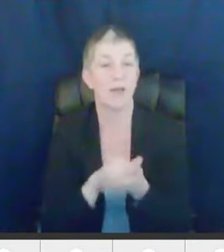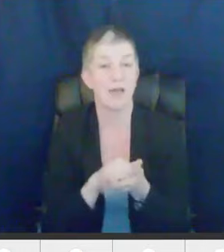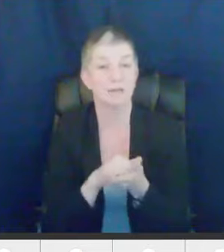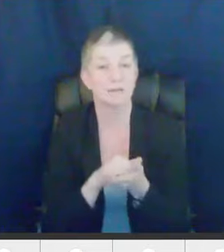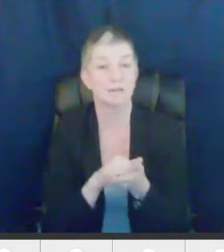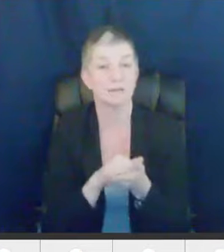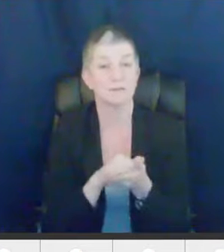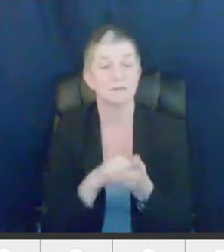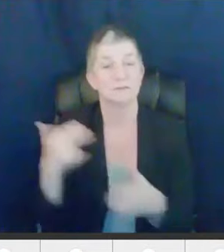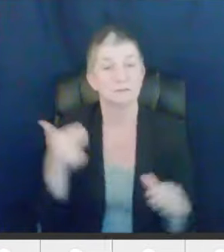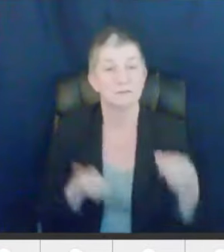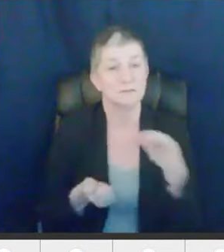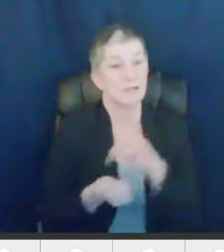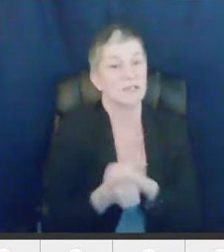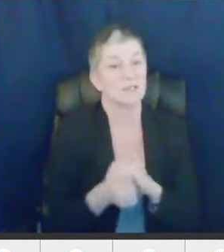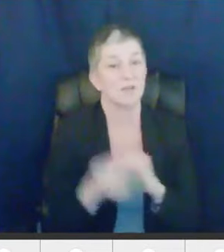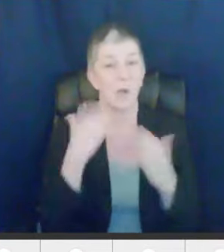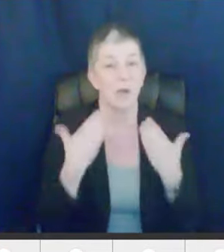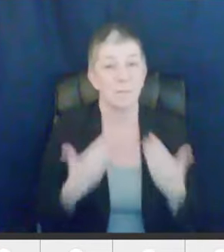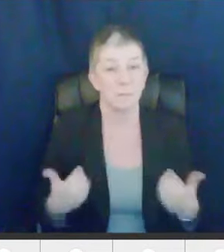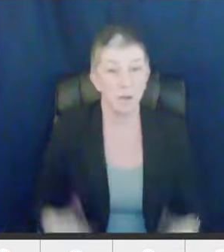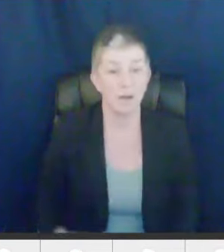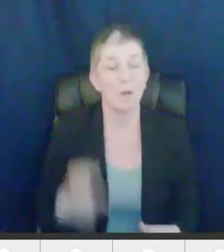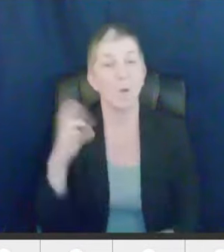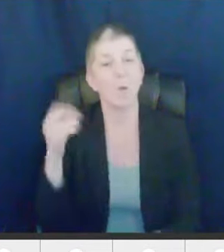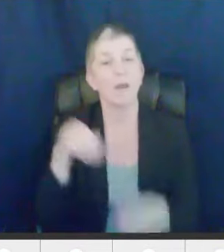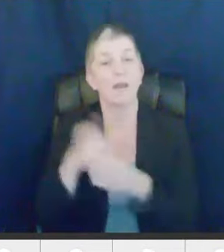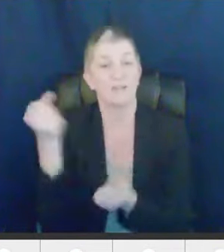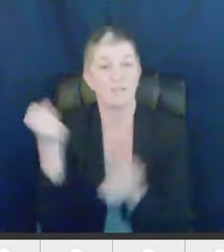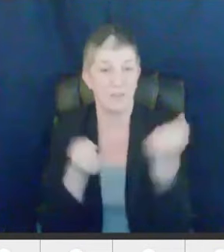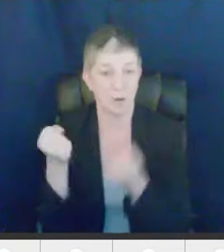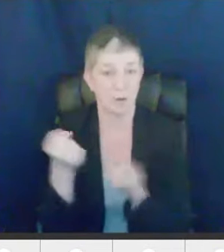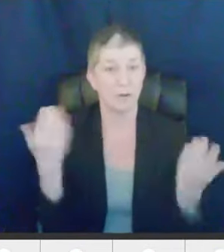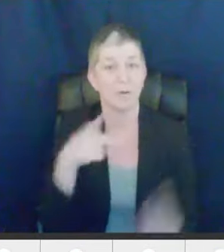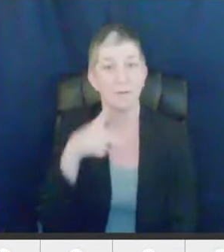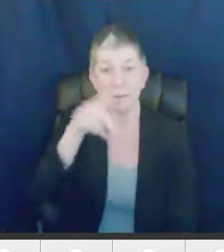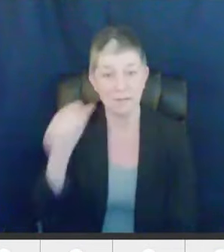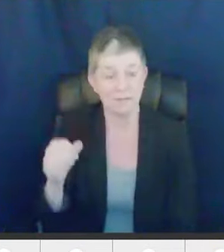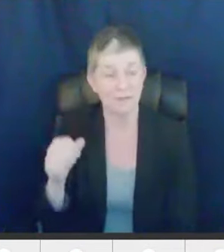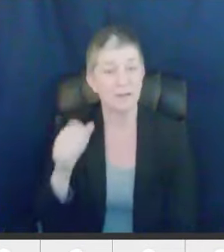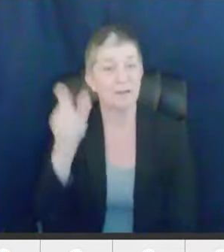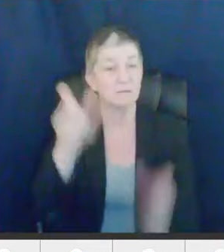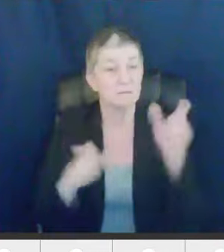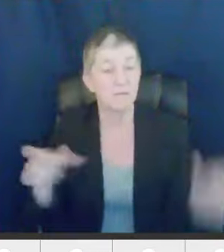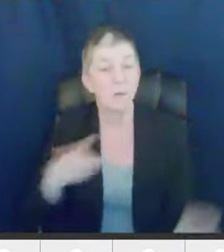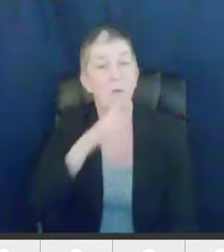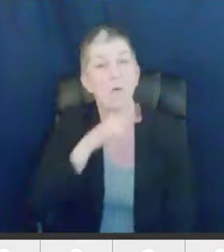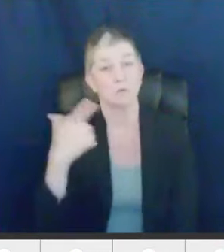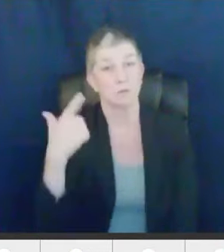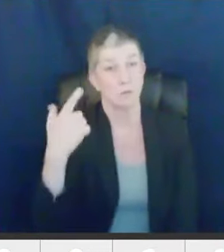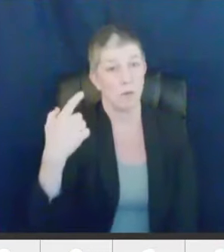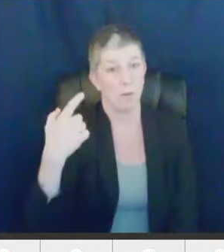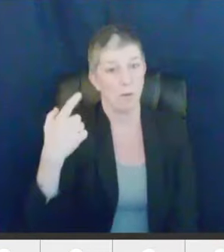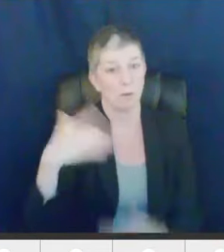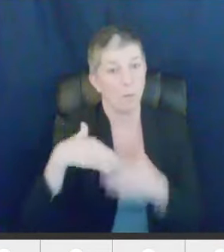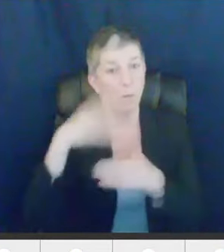person or in a vehicle in Pennsylvania an individual 21 years old or older may